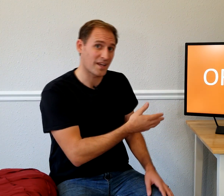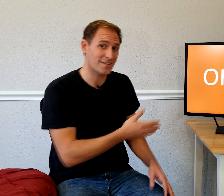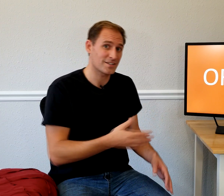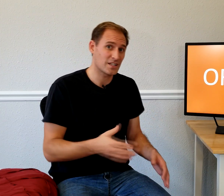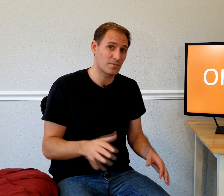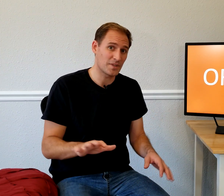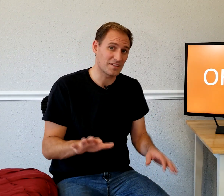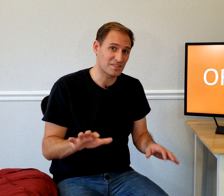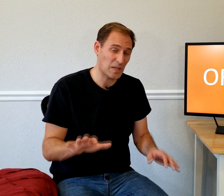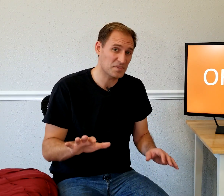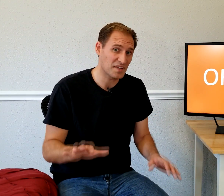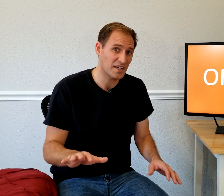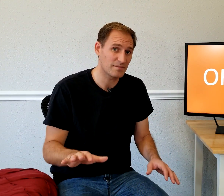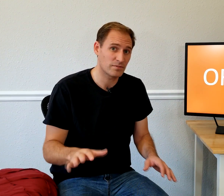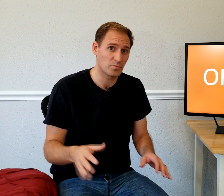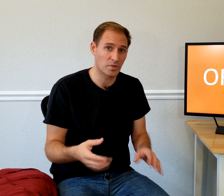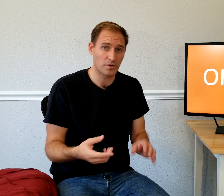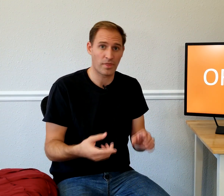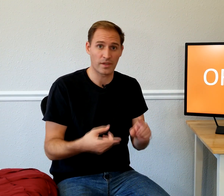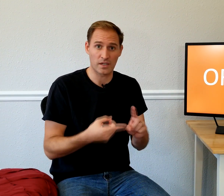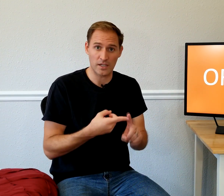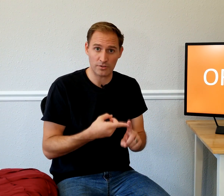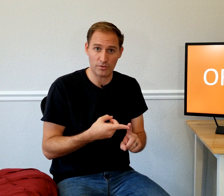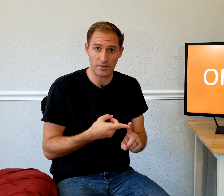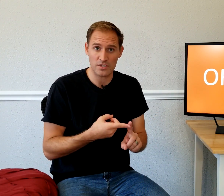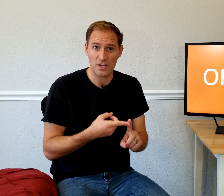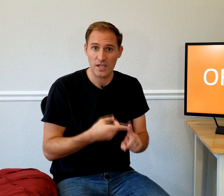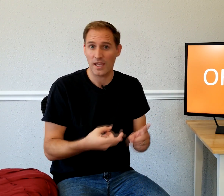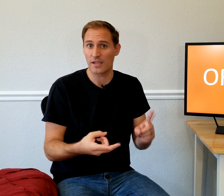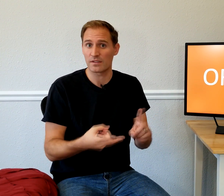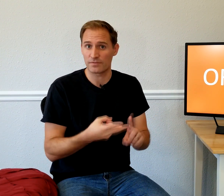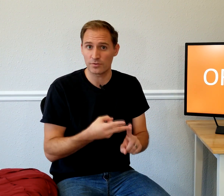actually going to be the same sign for both the color orange and the fruit